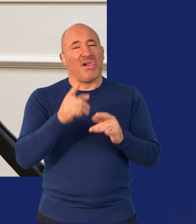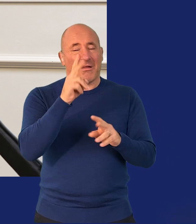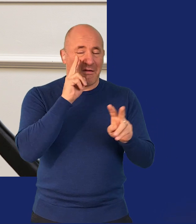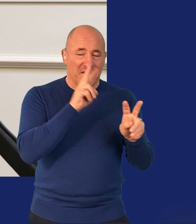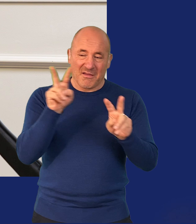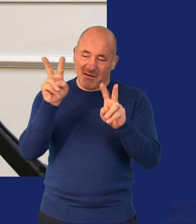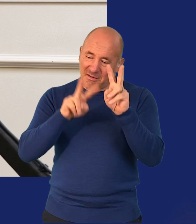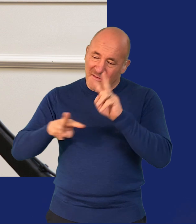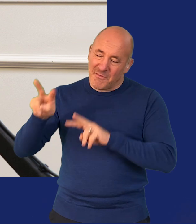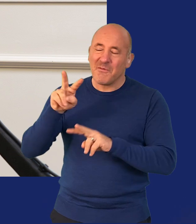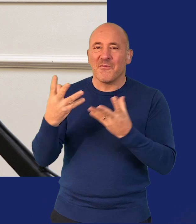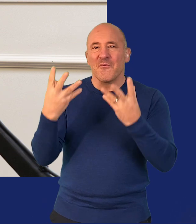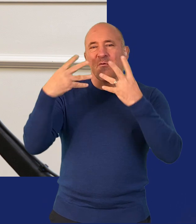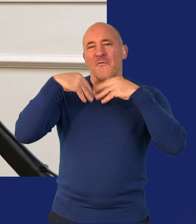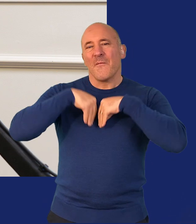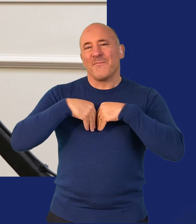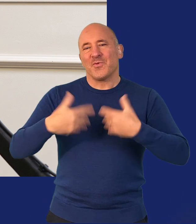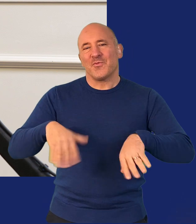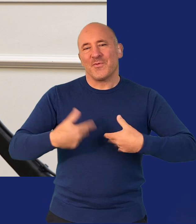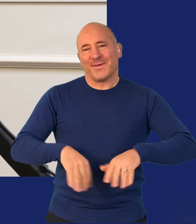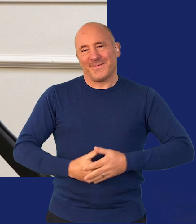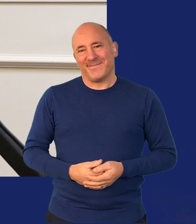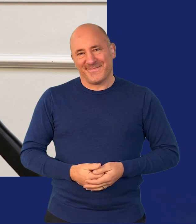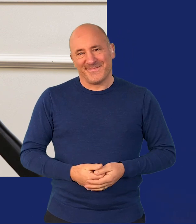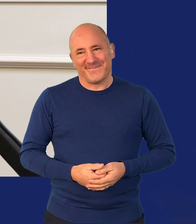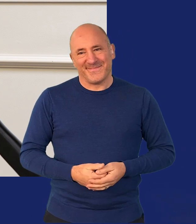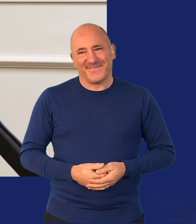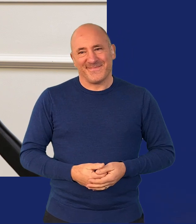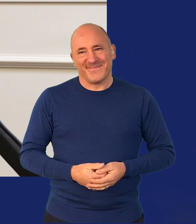check out the best practice portal.